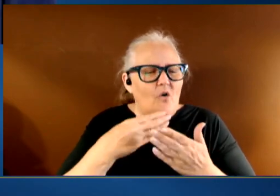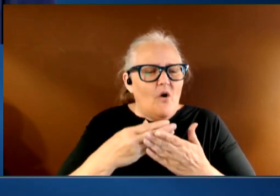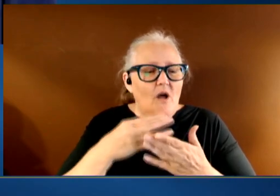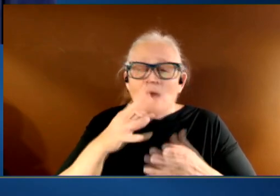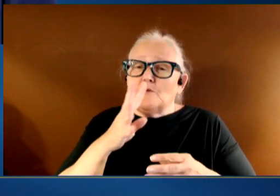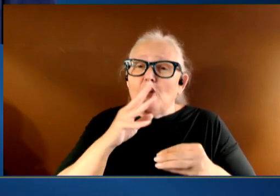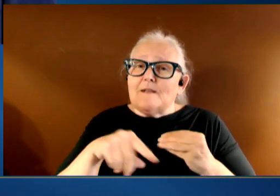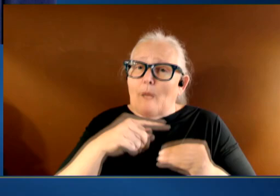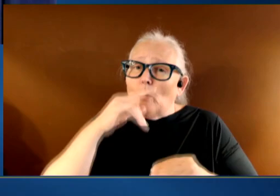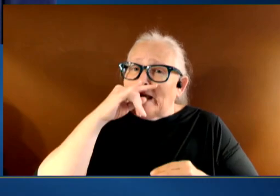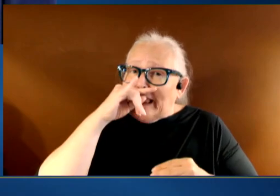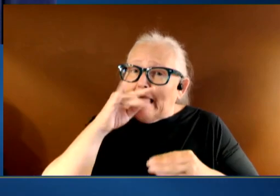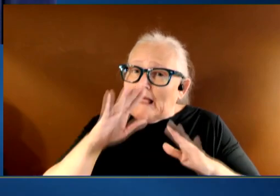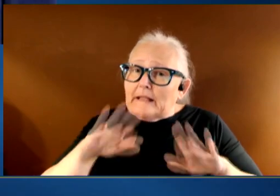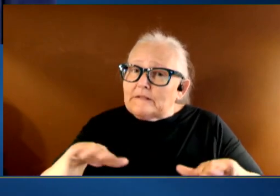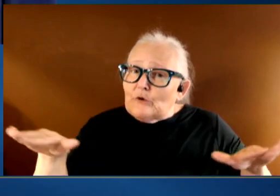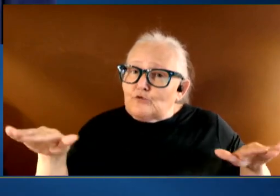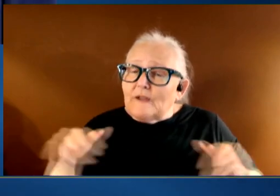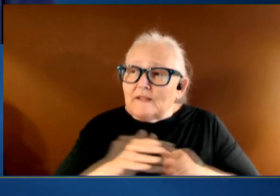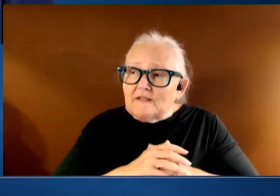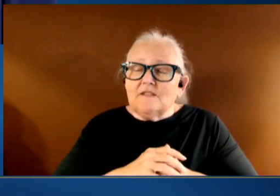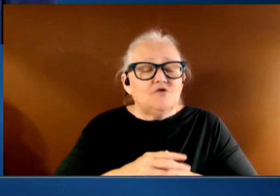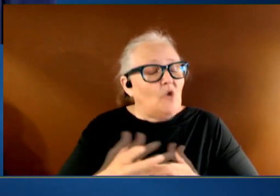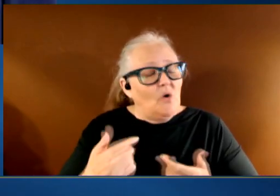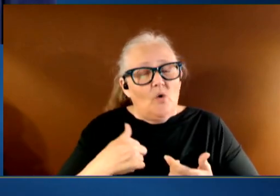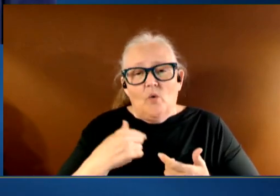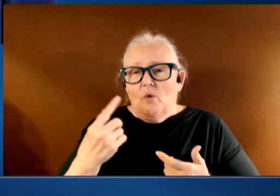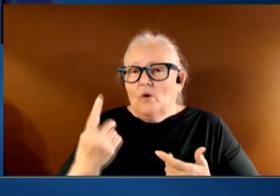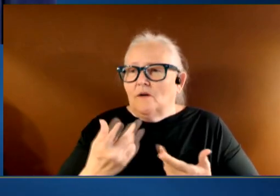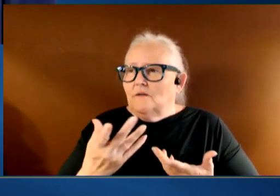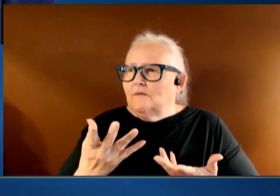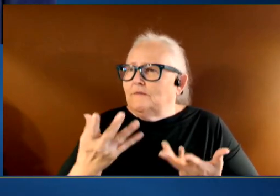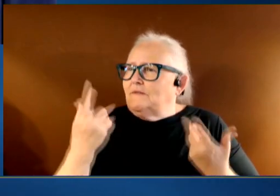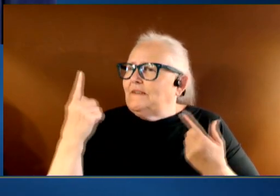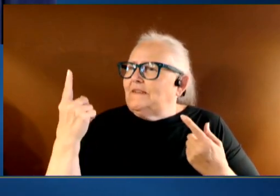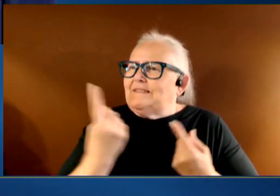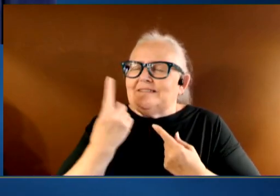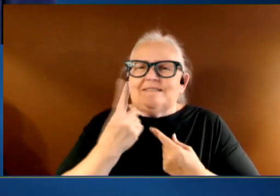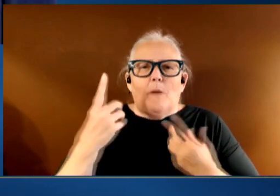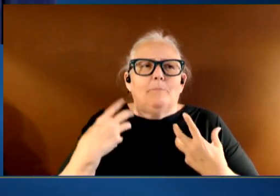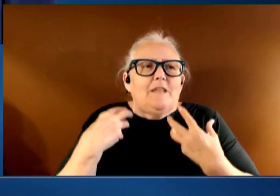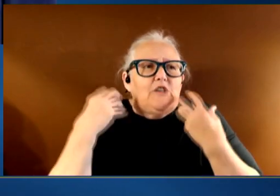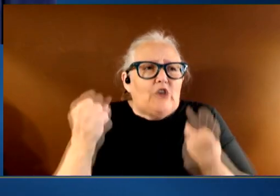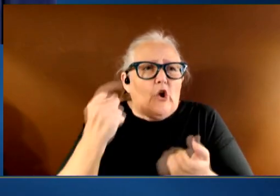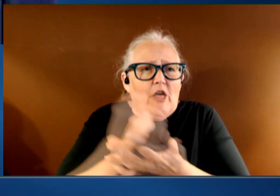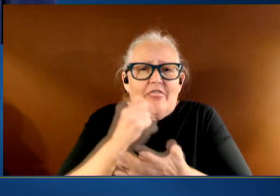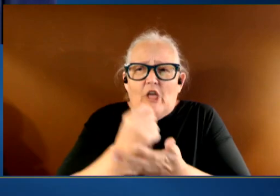So we welcome some transformative and curative therapies so -- for those patients, because